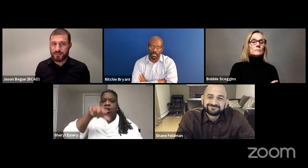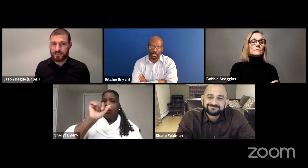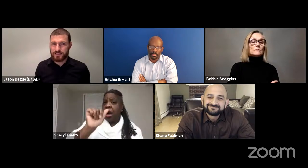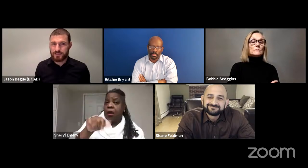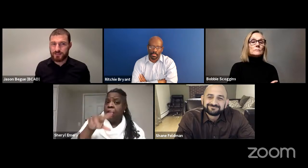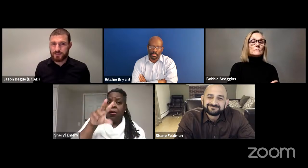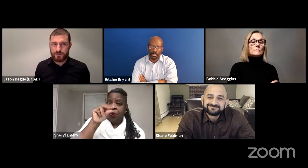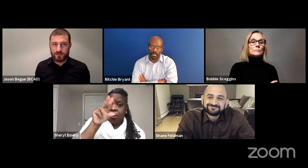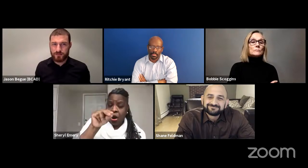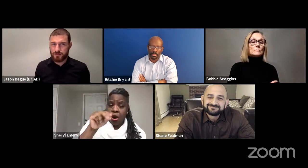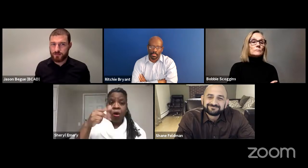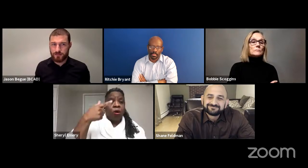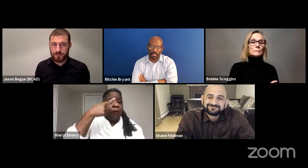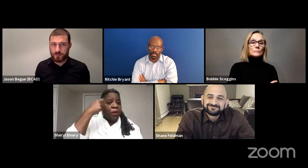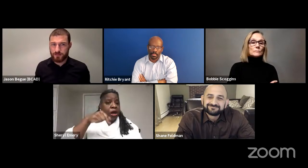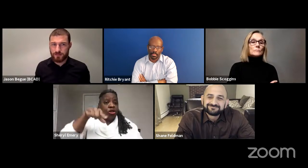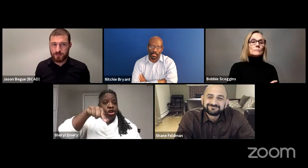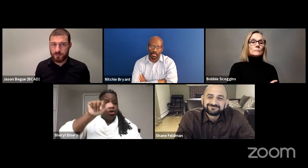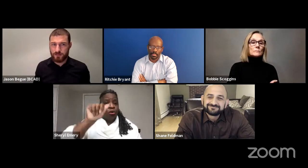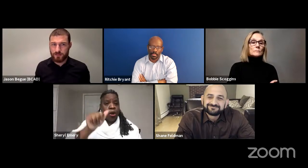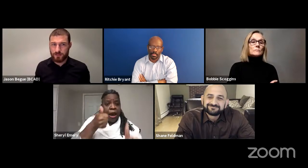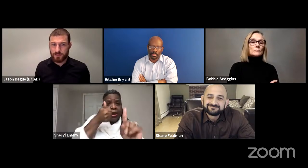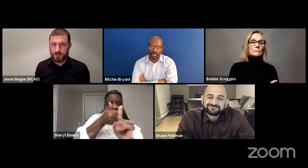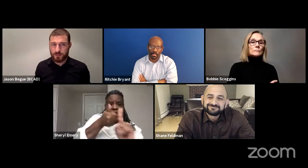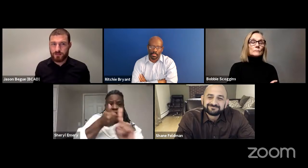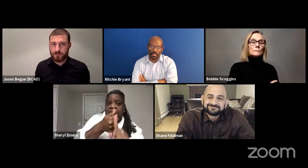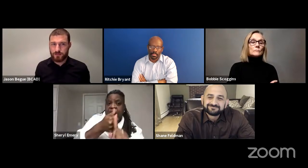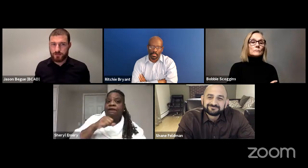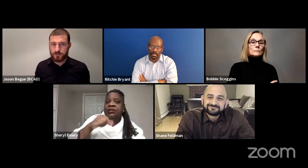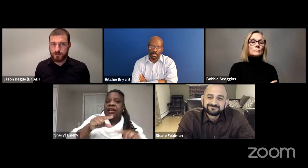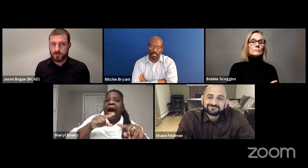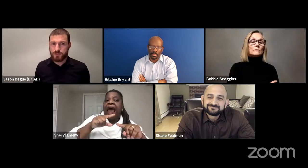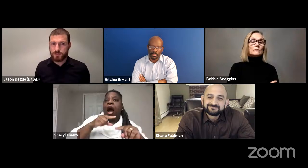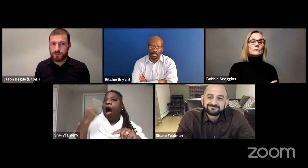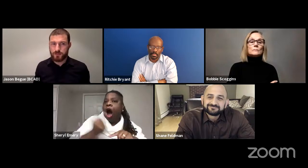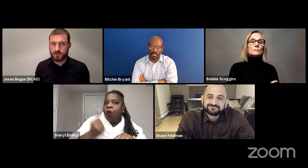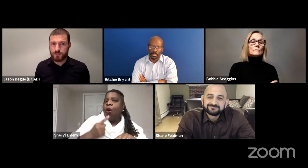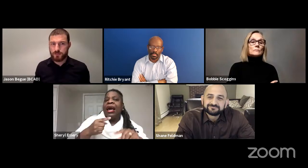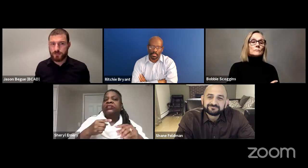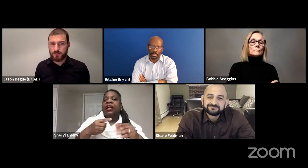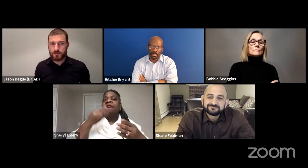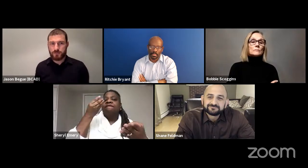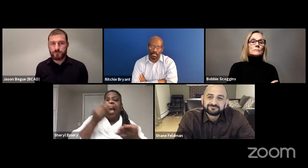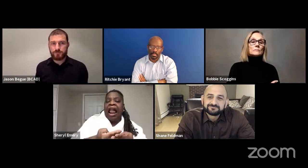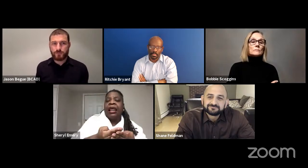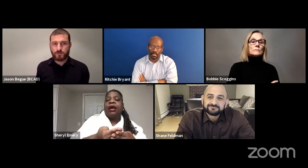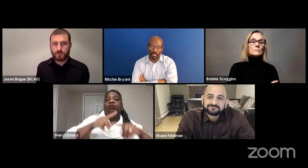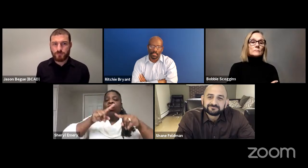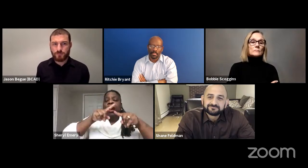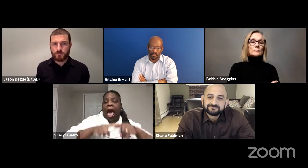state exam similar to ‑‑ it's not similar to a quality assessment. A QA itself is not